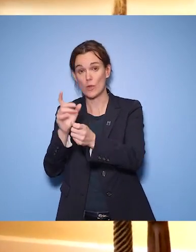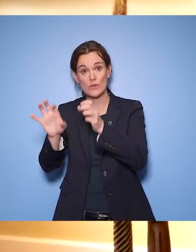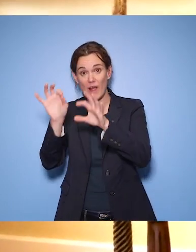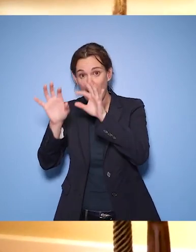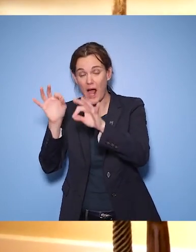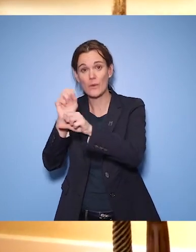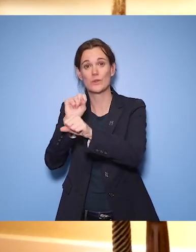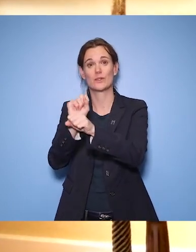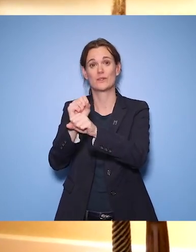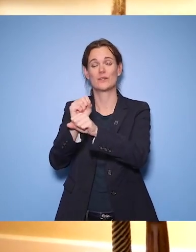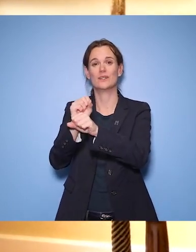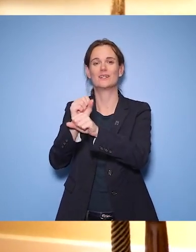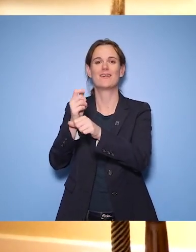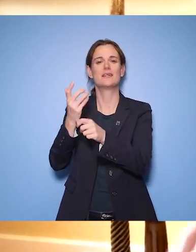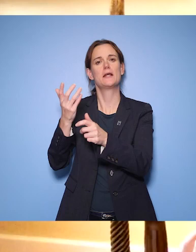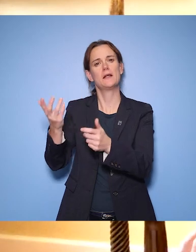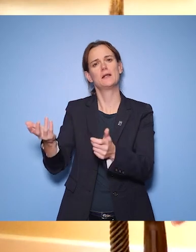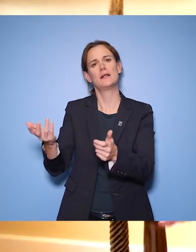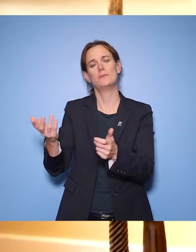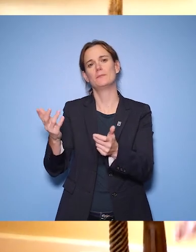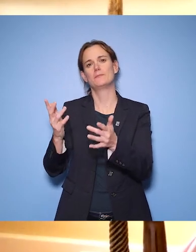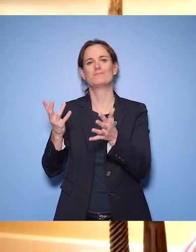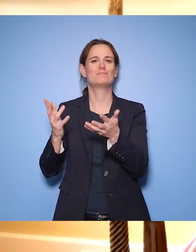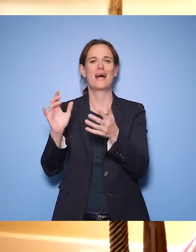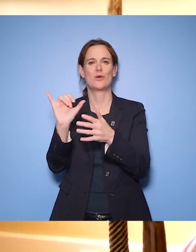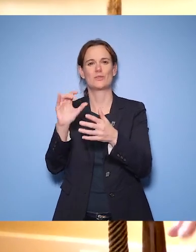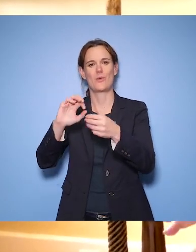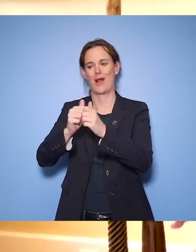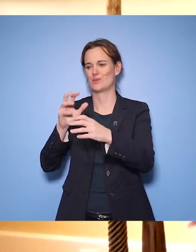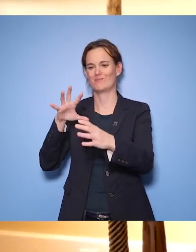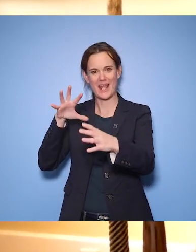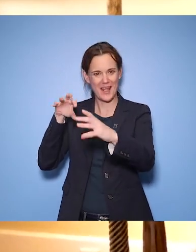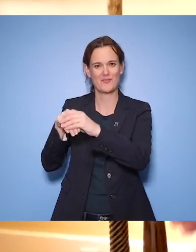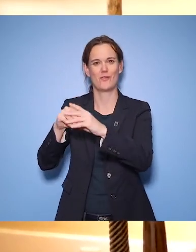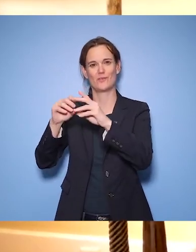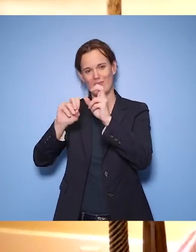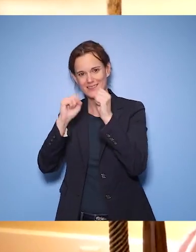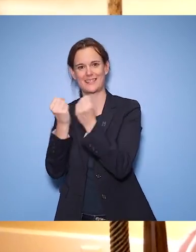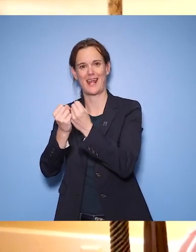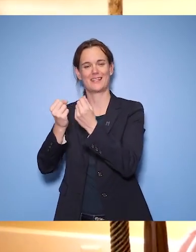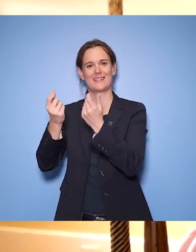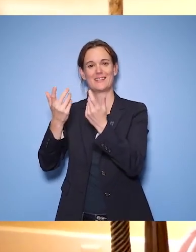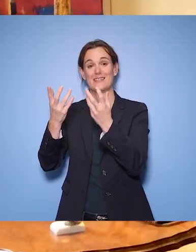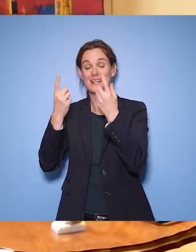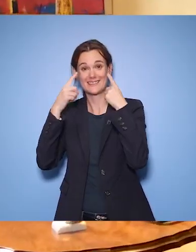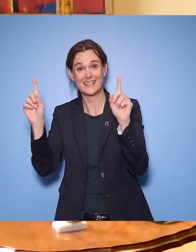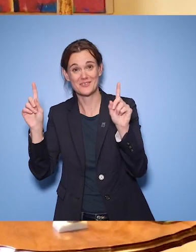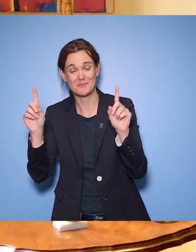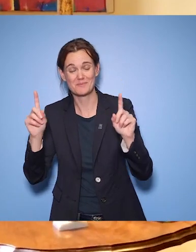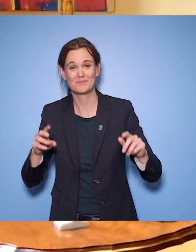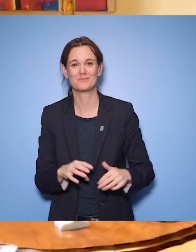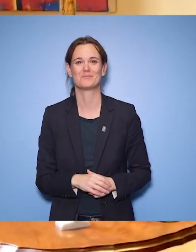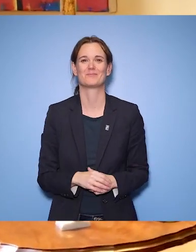and in learning how to be more productive citizens and more successful. One of the focuses